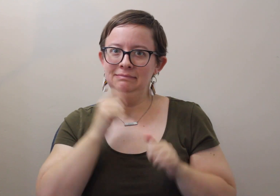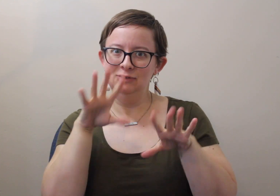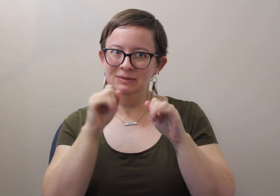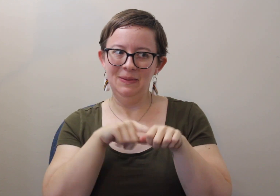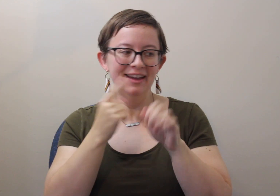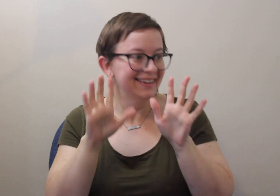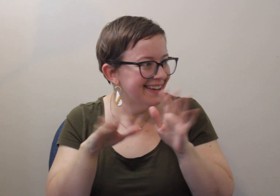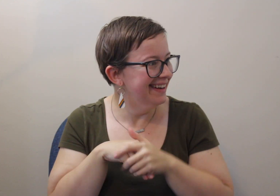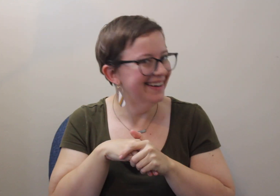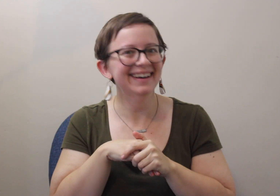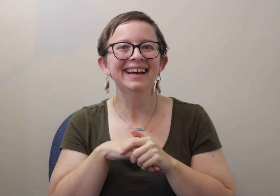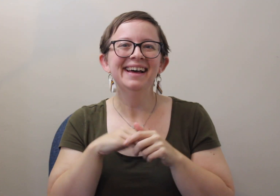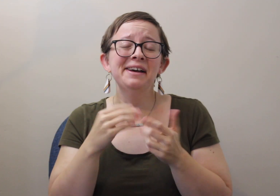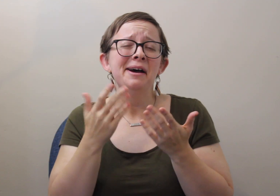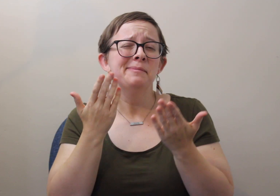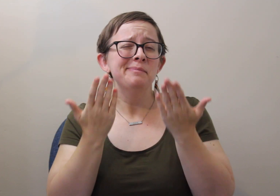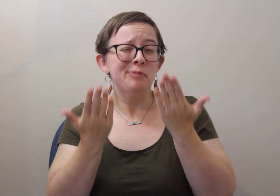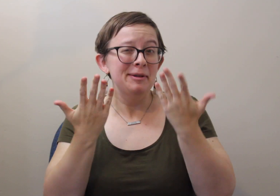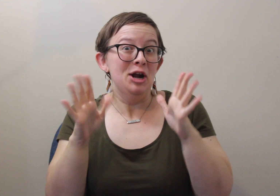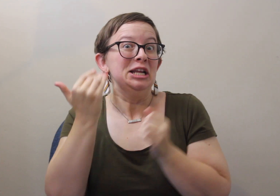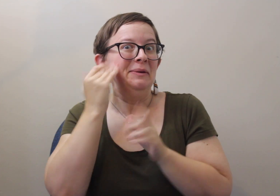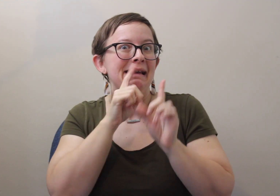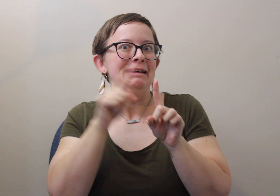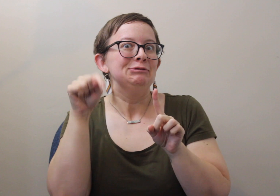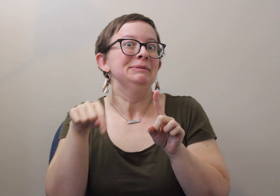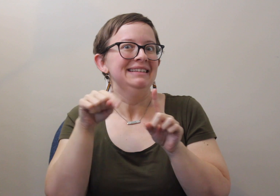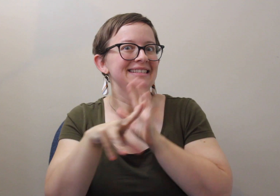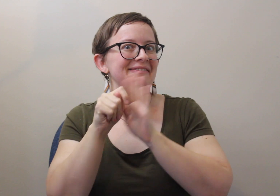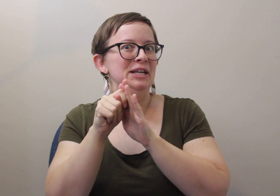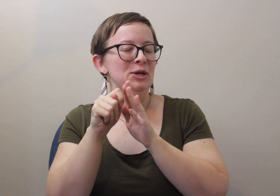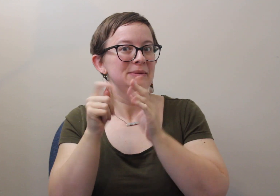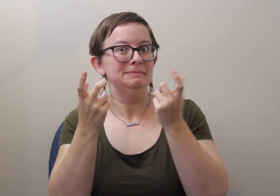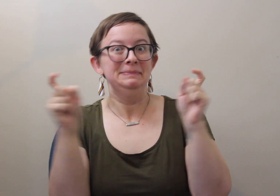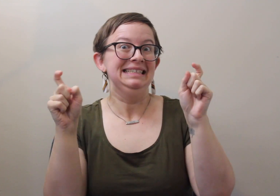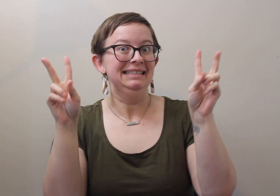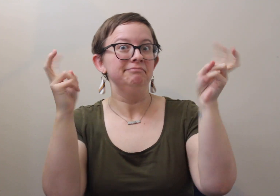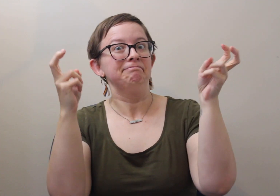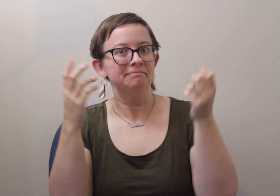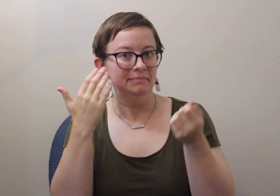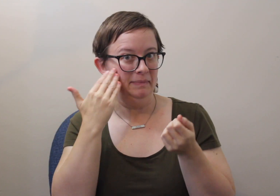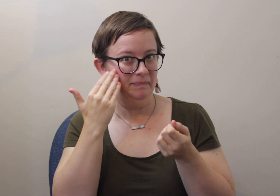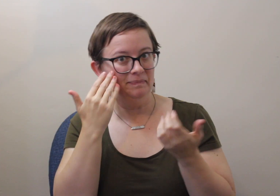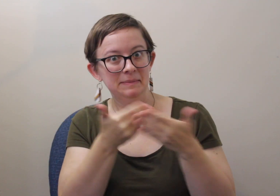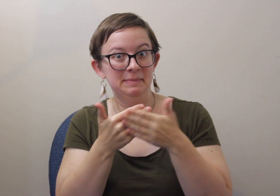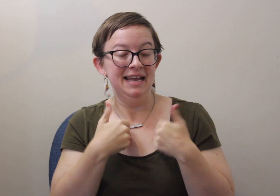I'm really sorry it took me so long... oops. Um, you probably already know the answer to this videos big topic